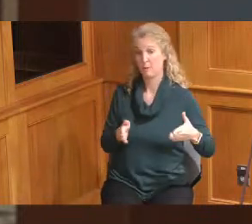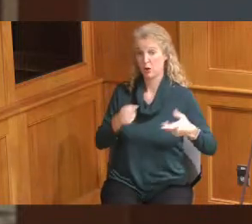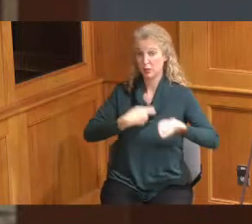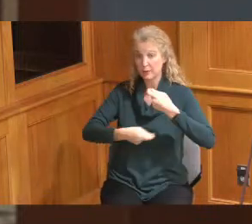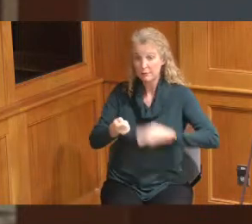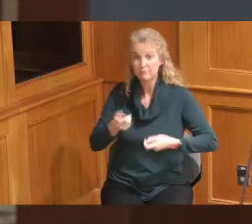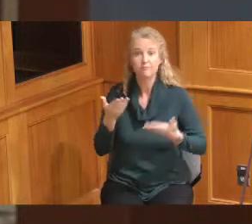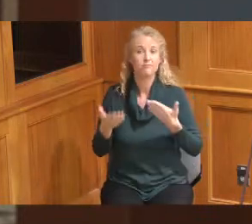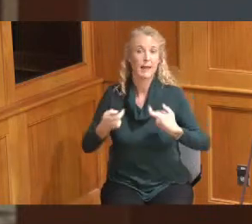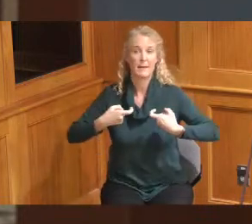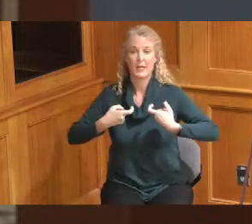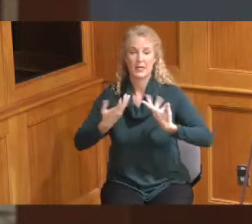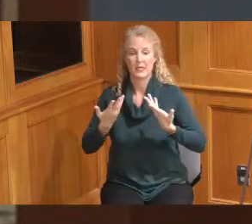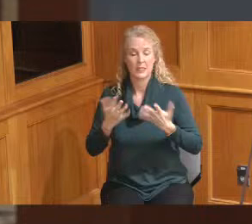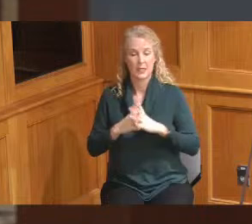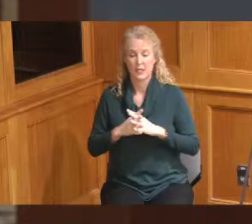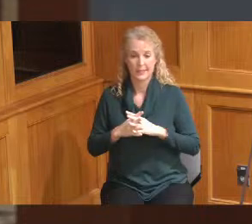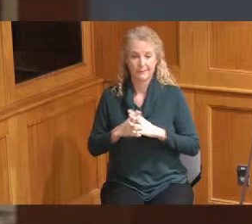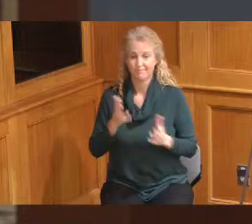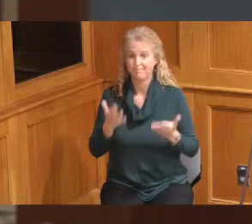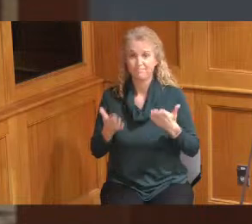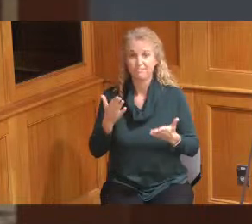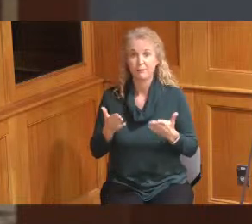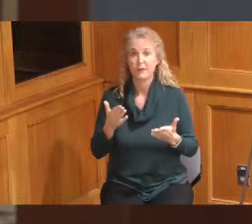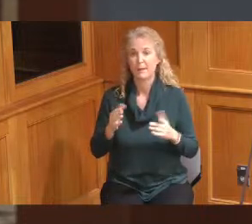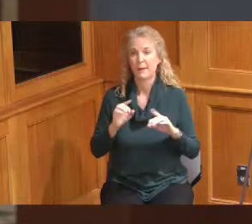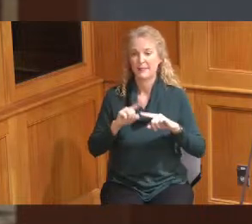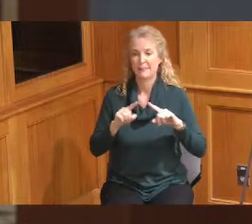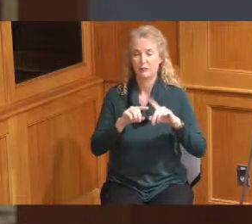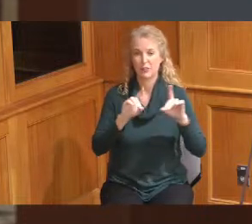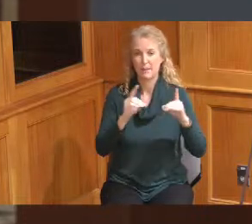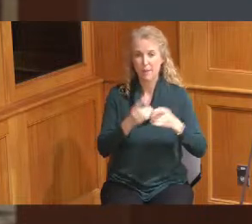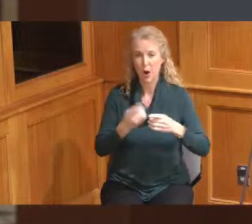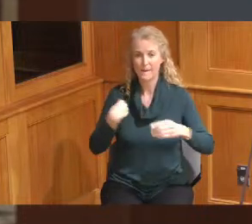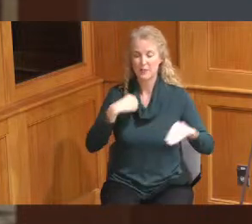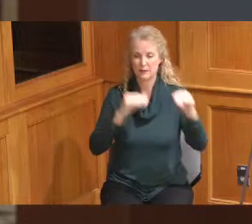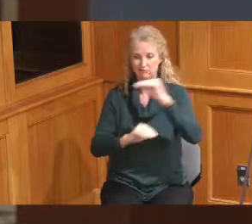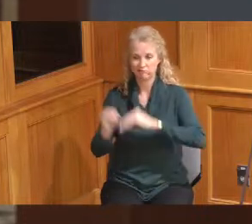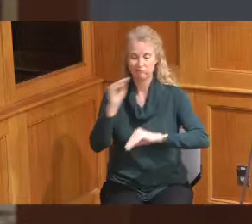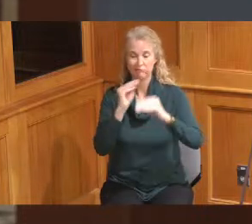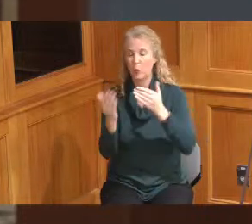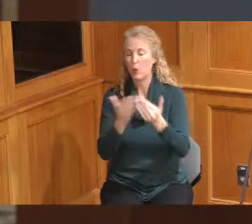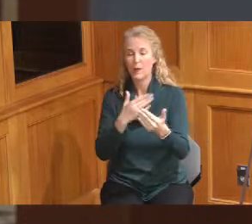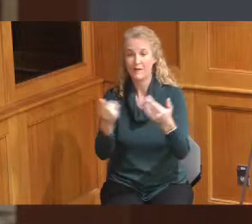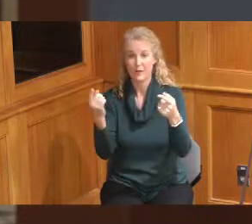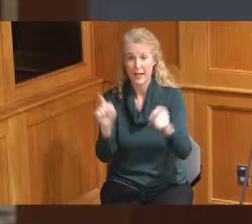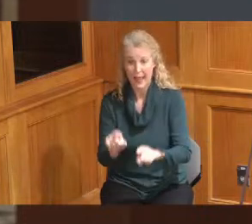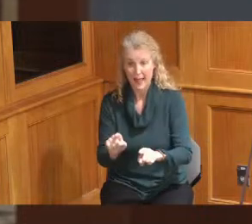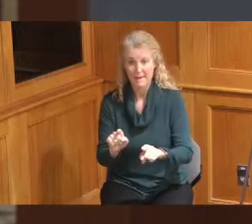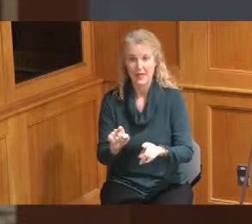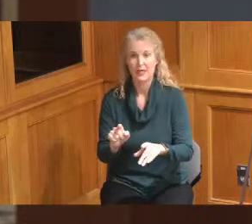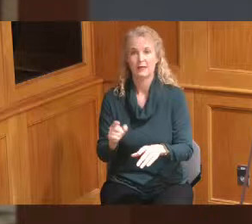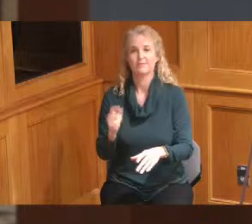elected official we reorg departments whatever it might be that makes us do small changes and